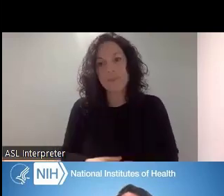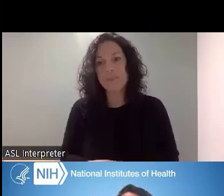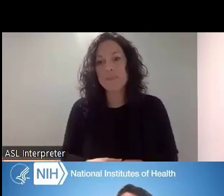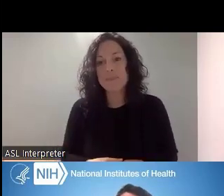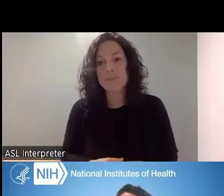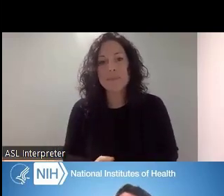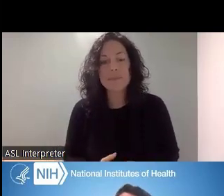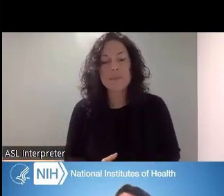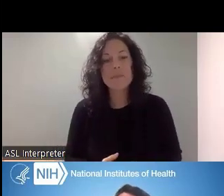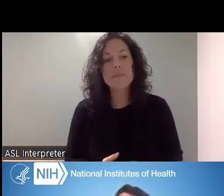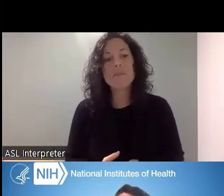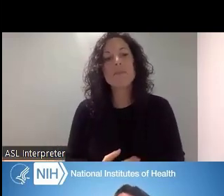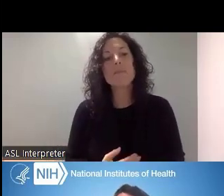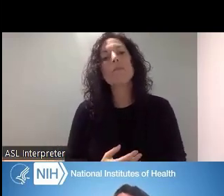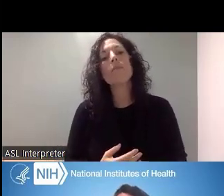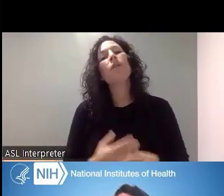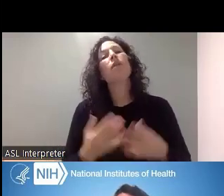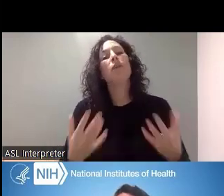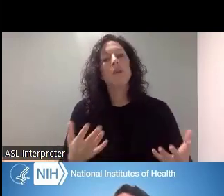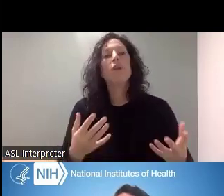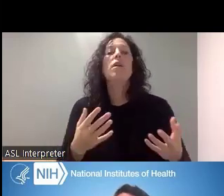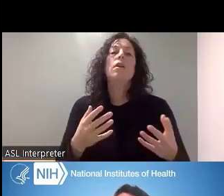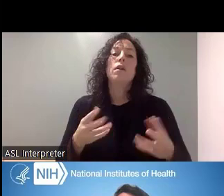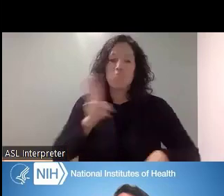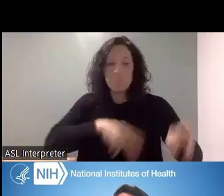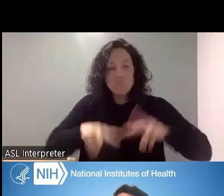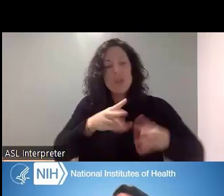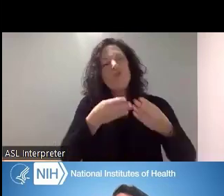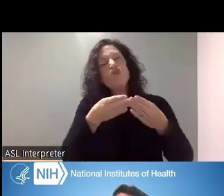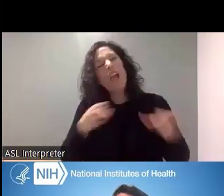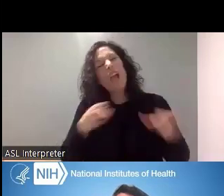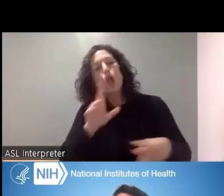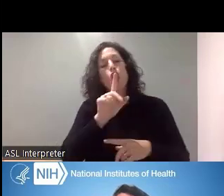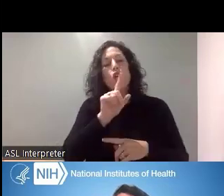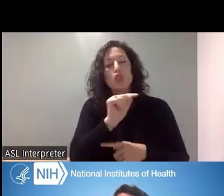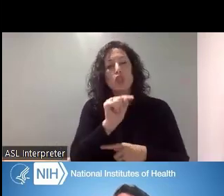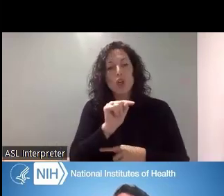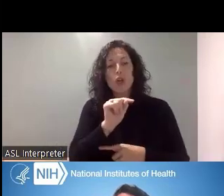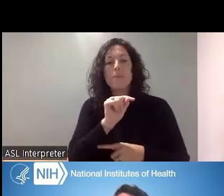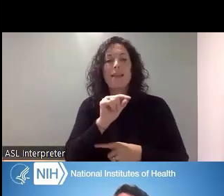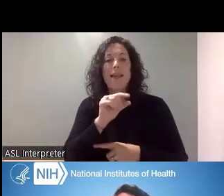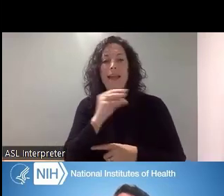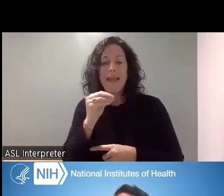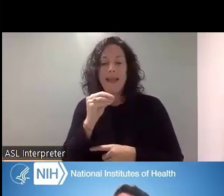In addition to looking over those general terms and conditions, you'll see that there are also specific scenarios